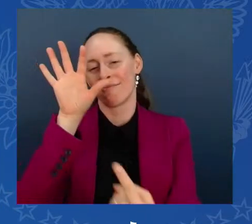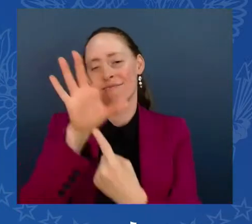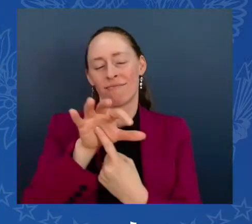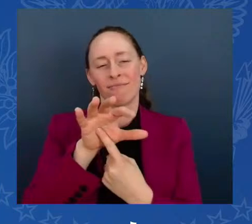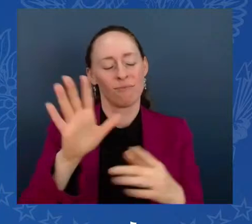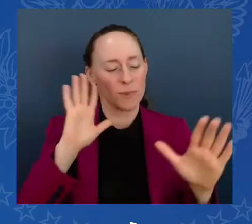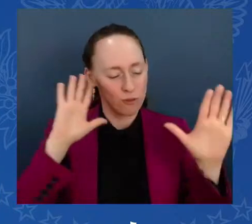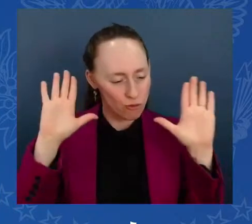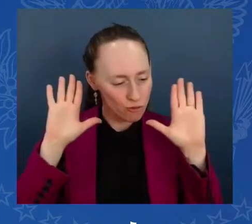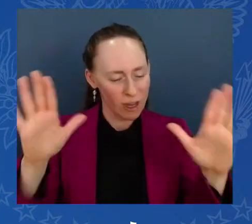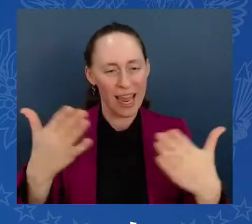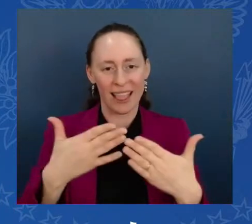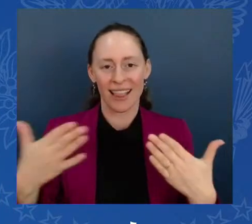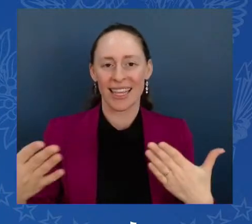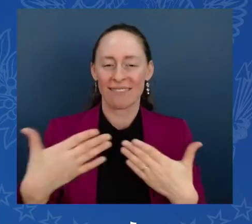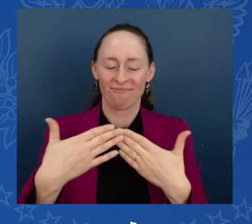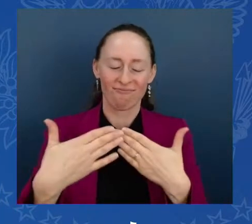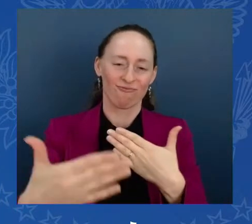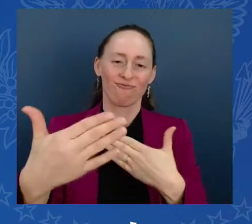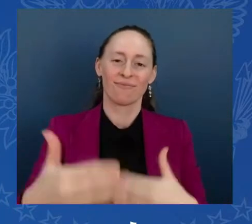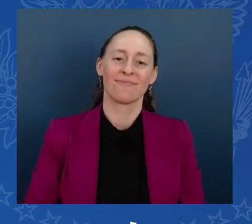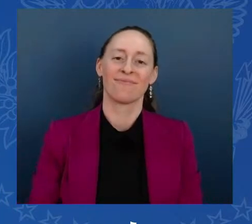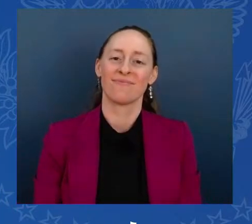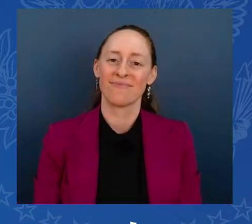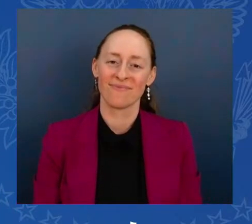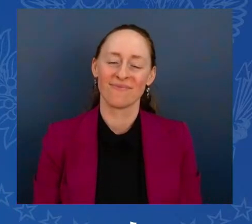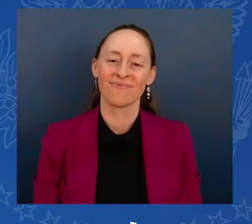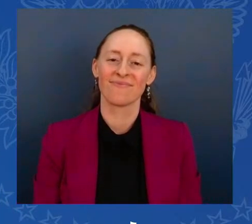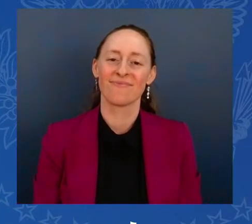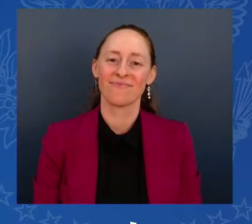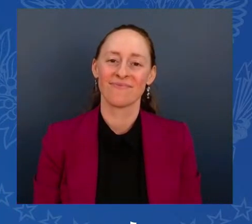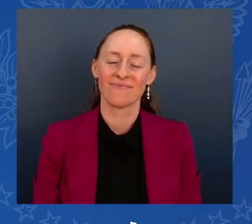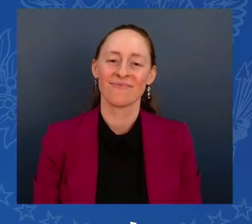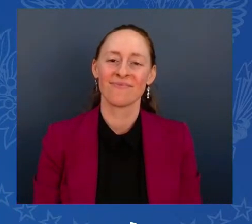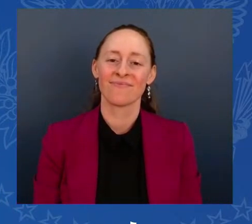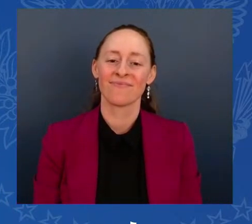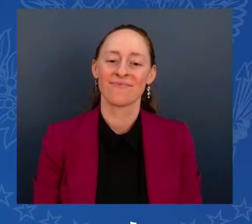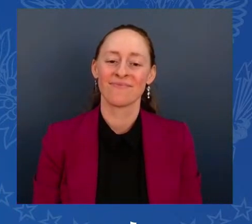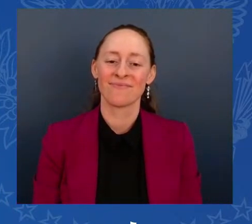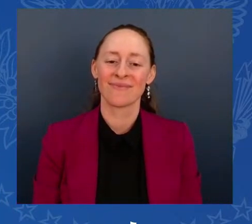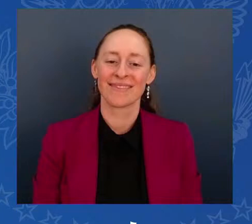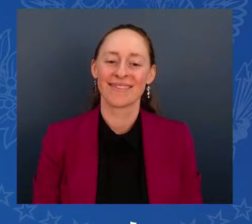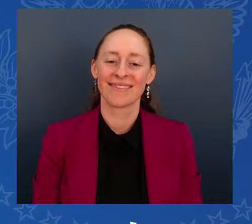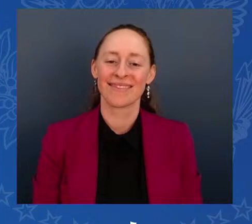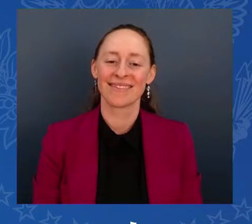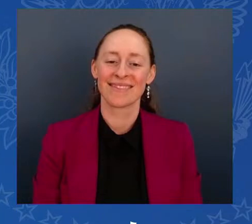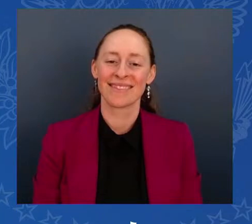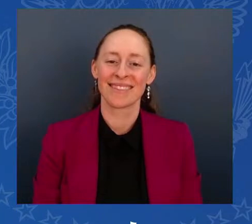And, of course, I could speak all afternoon about the person that I am standing on this stage with --